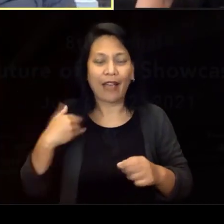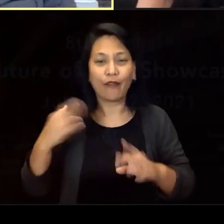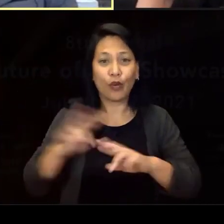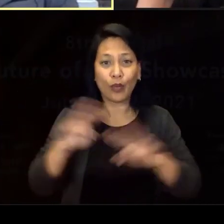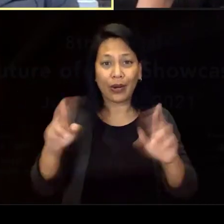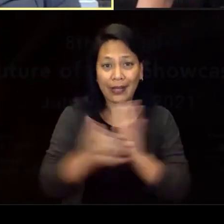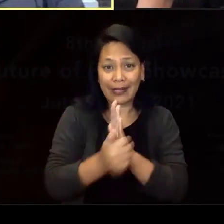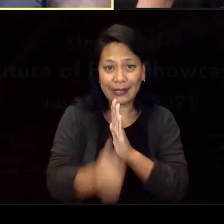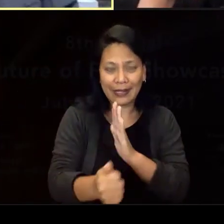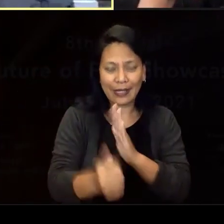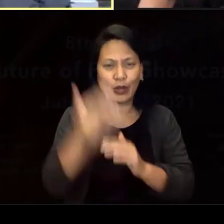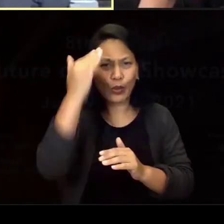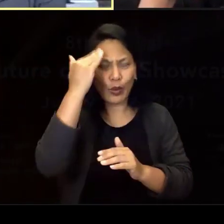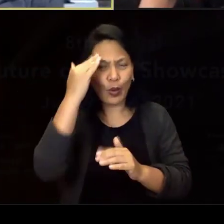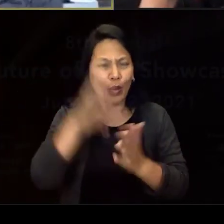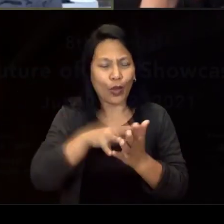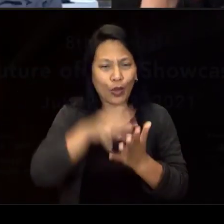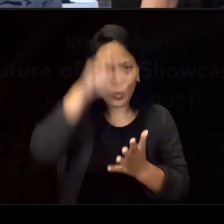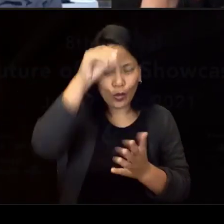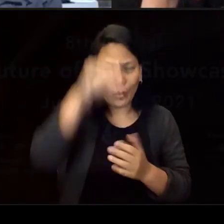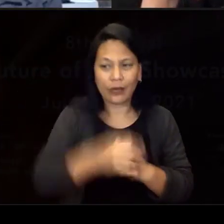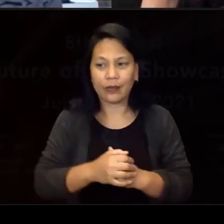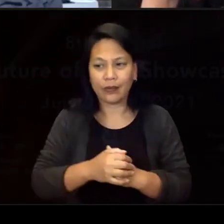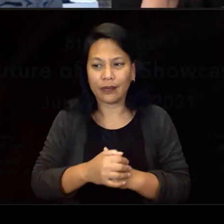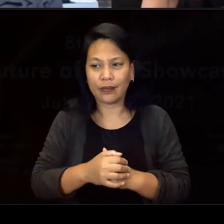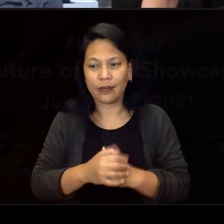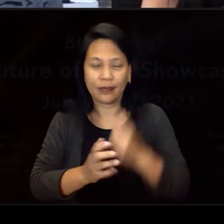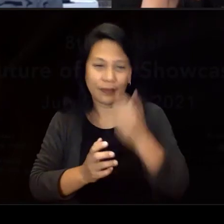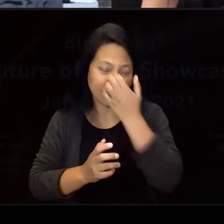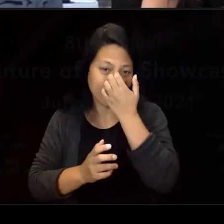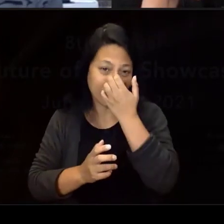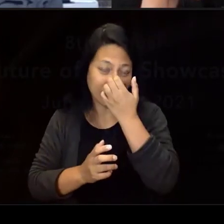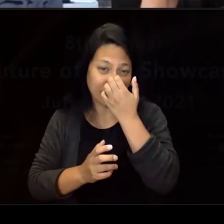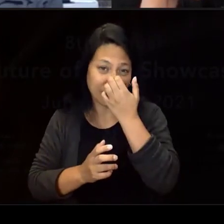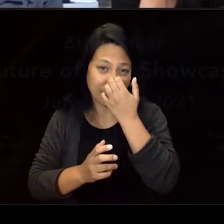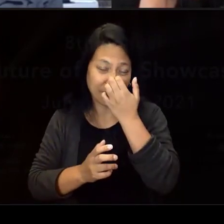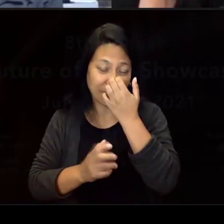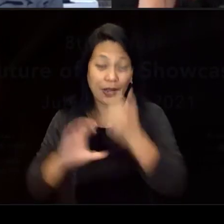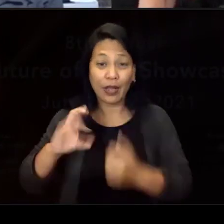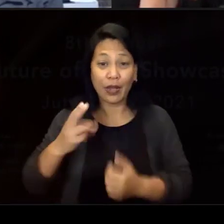Wherever you get it. My experience was very interesting.